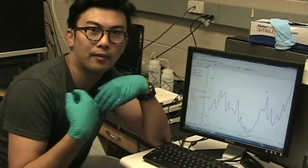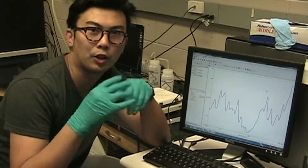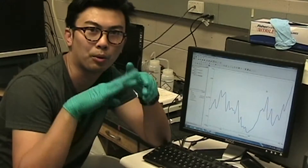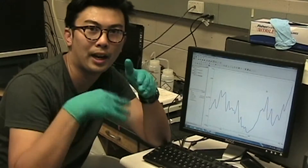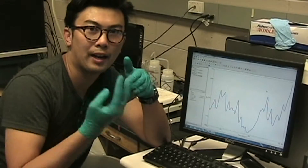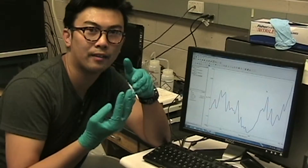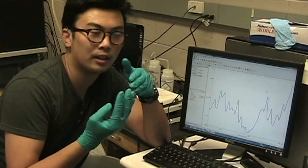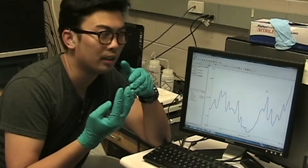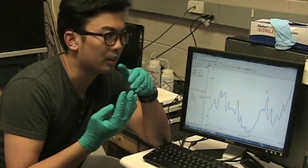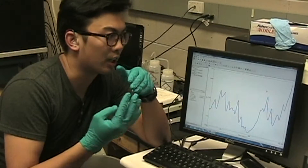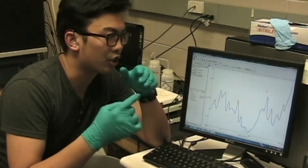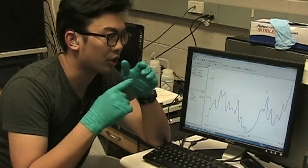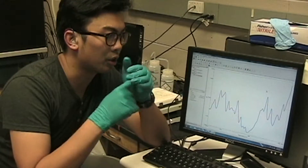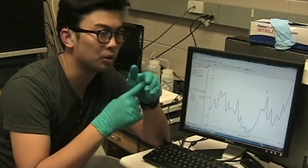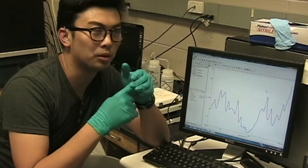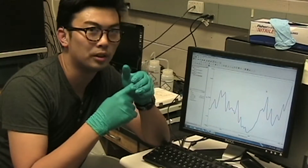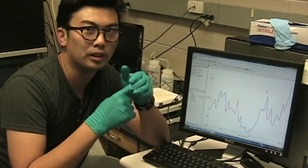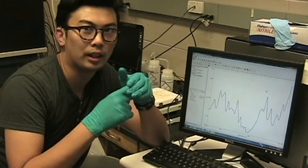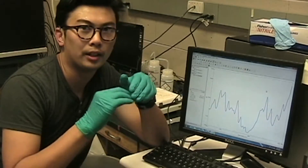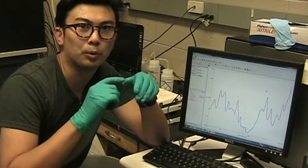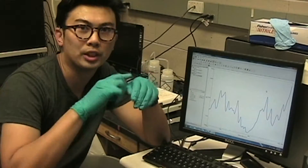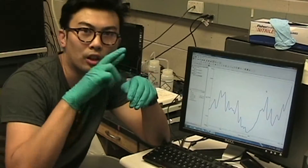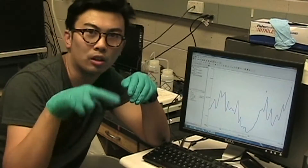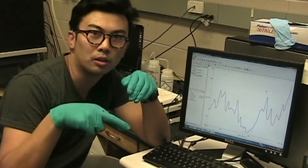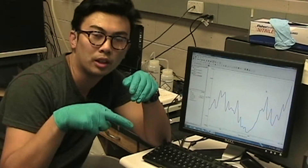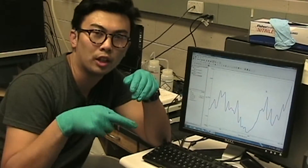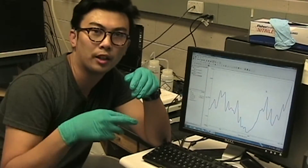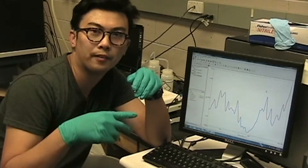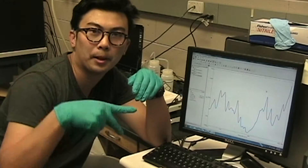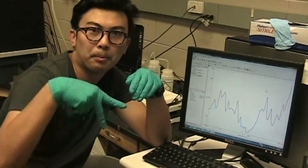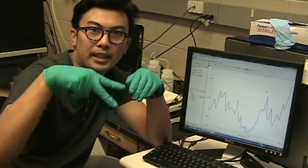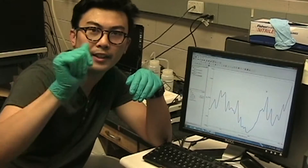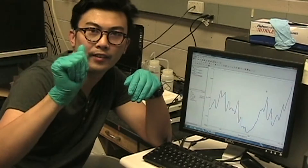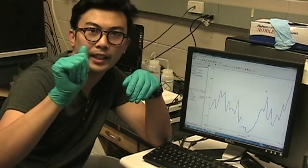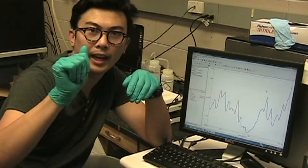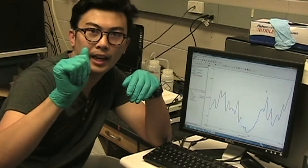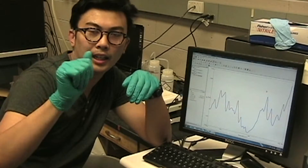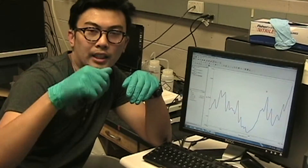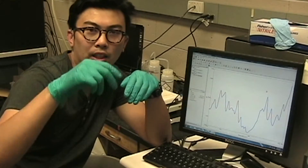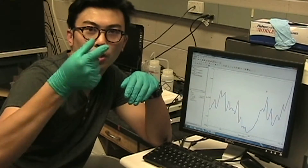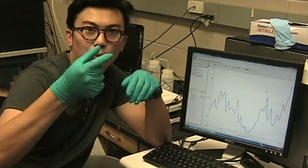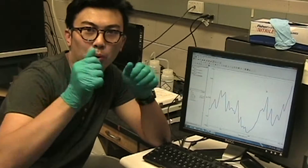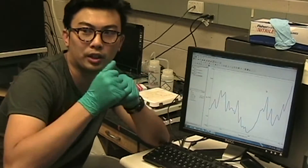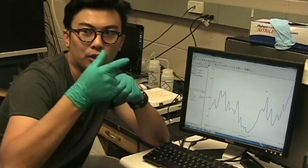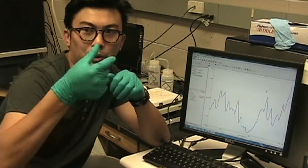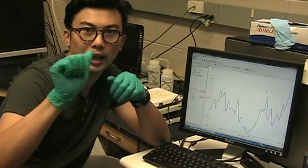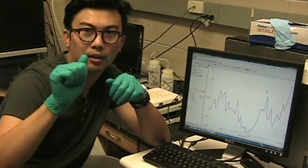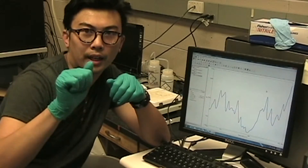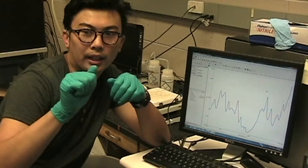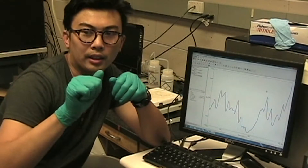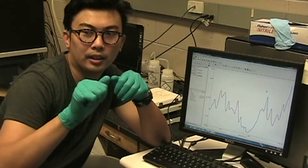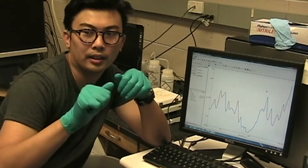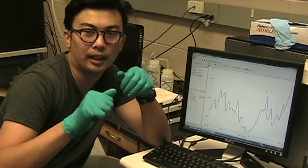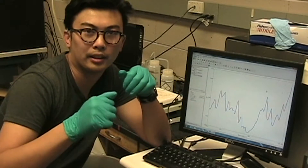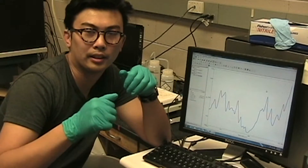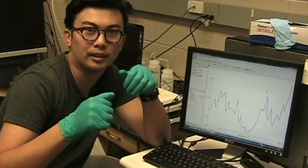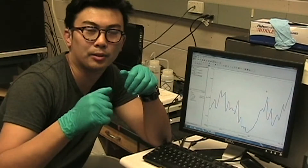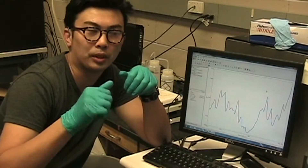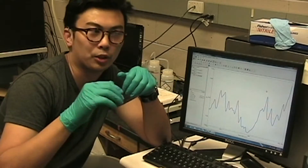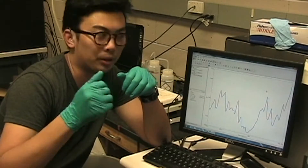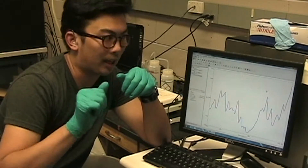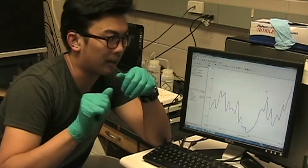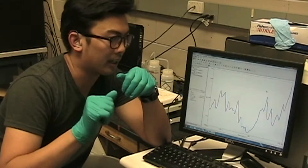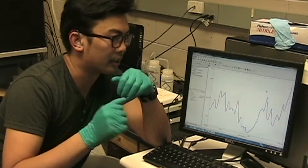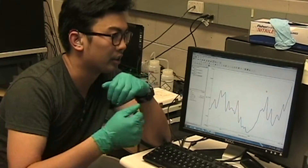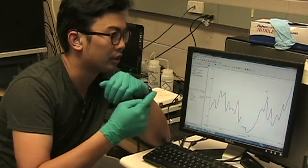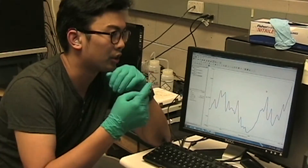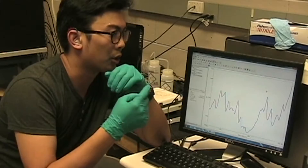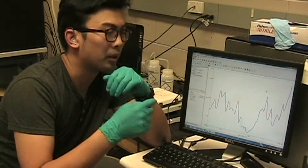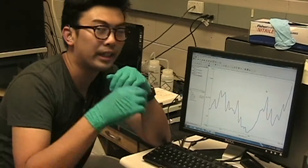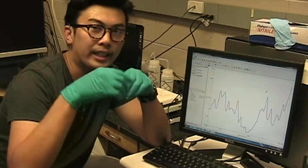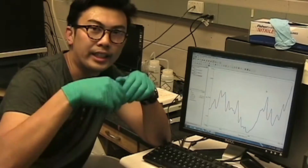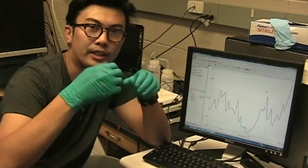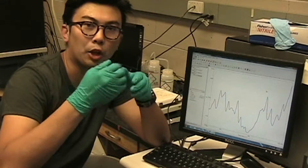This graph shows me the result of the PVA with the exposed glutaraldehyde.